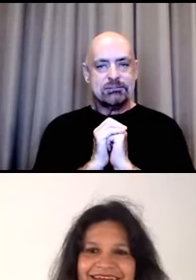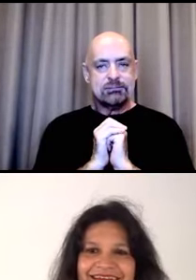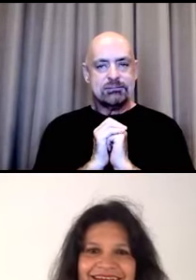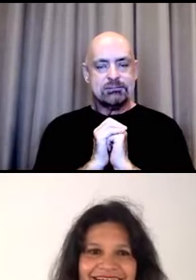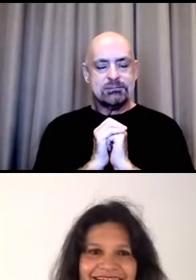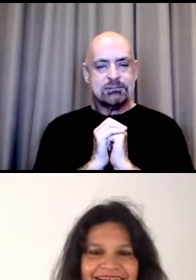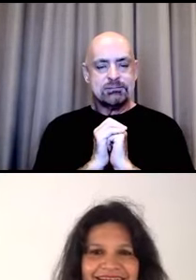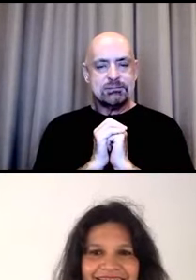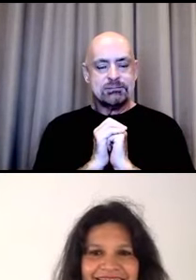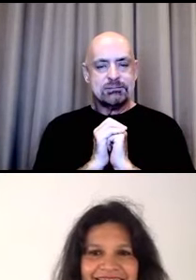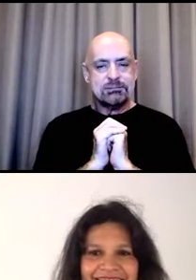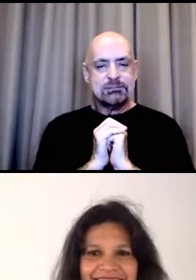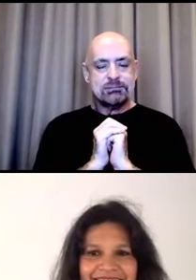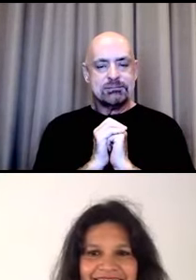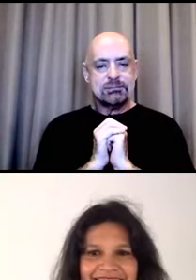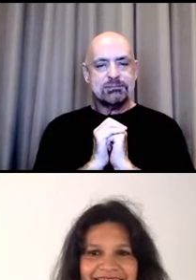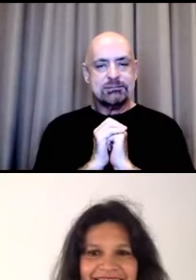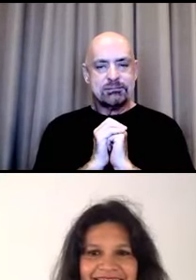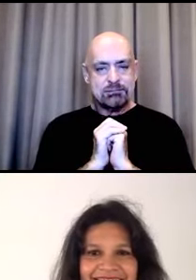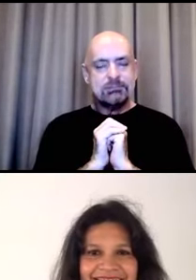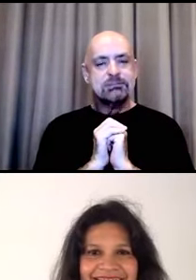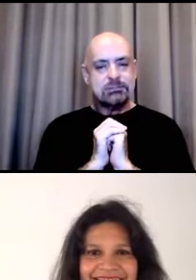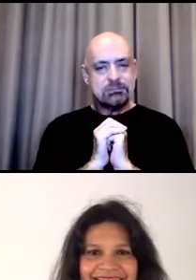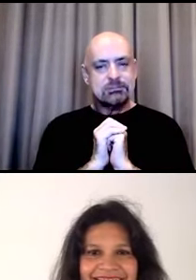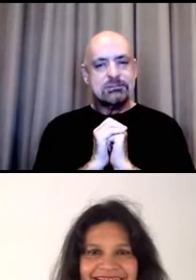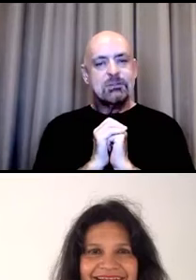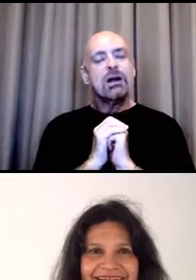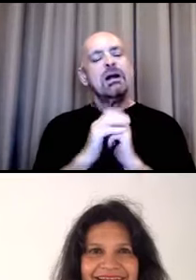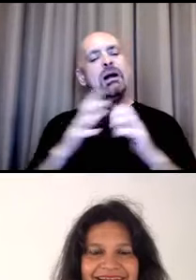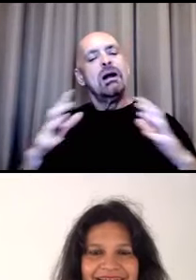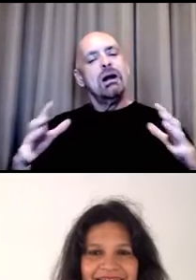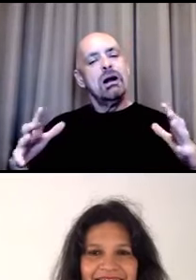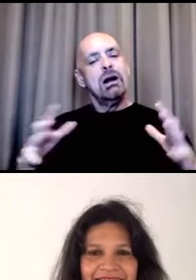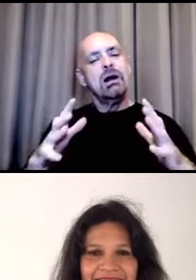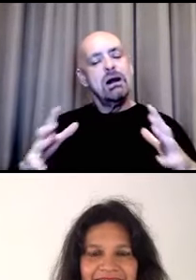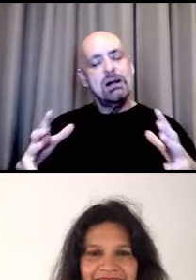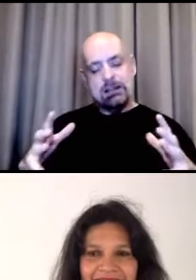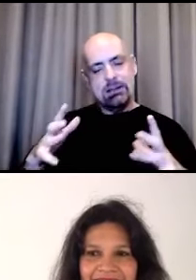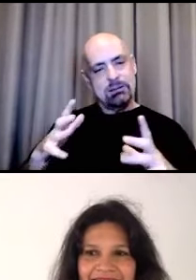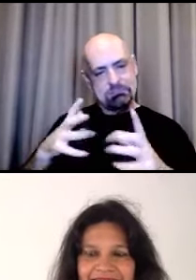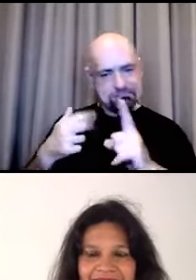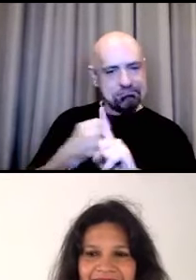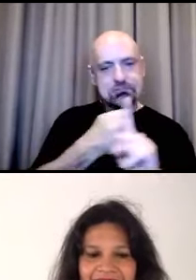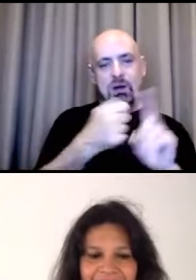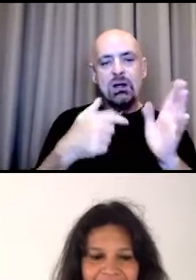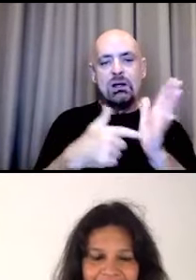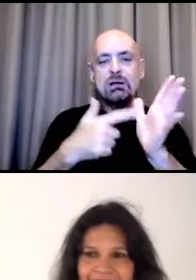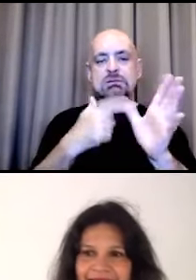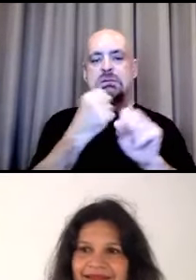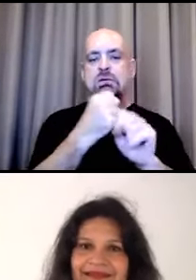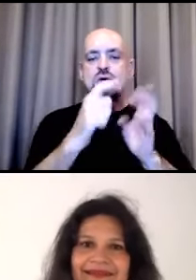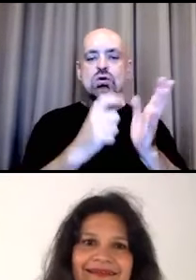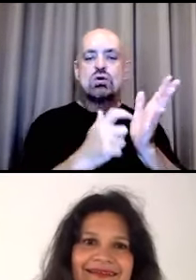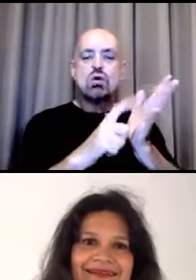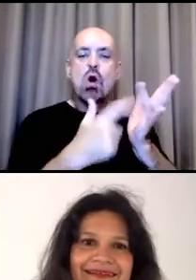has called with them and be tlond political groups or literally or social